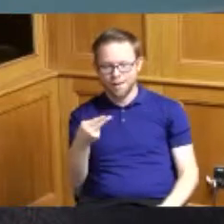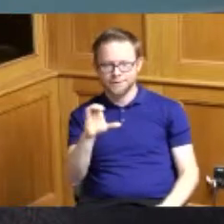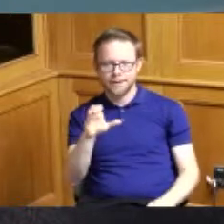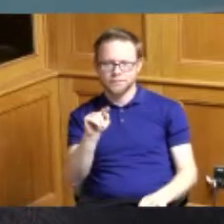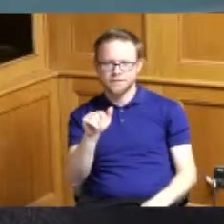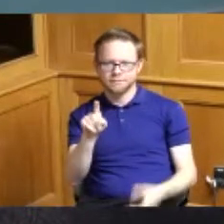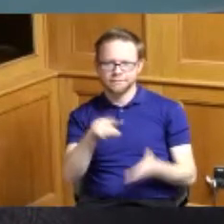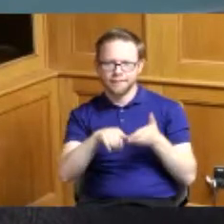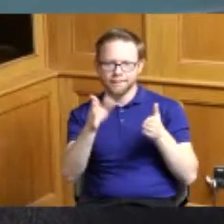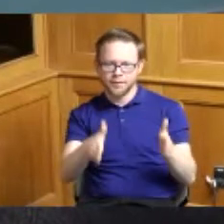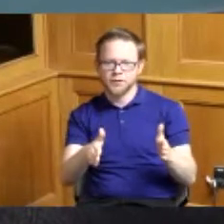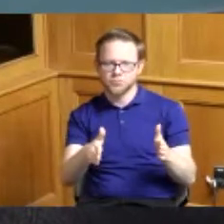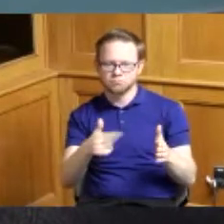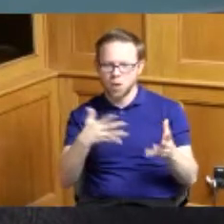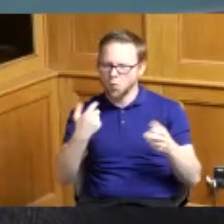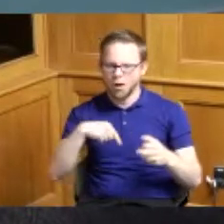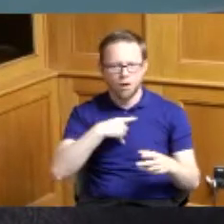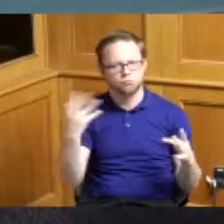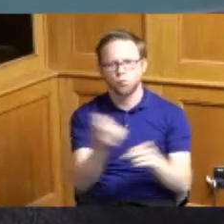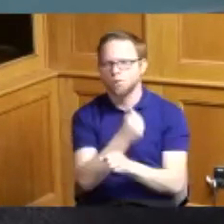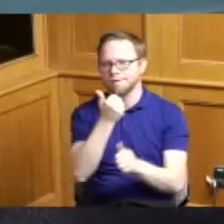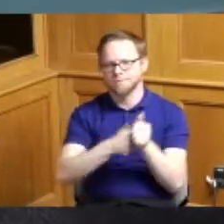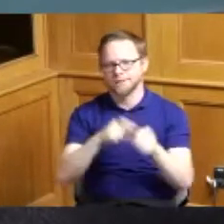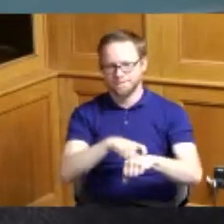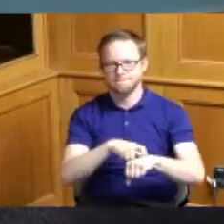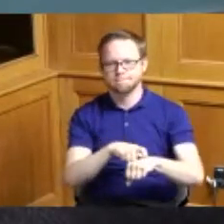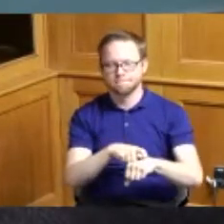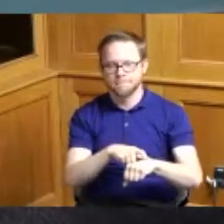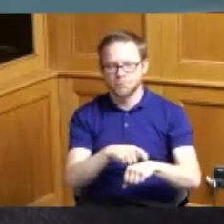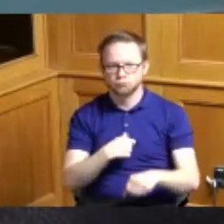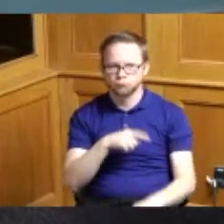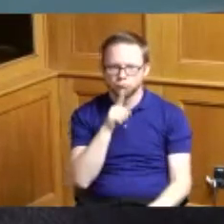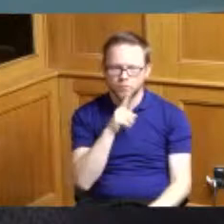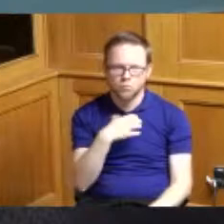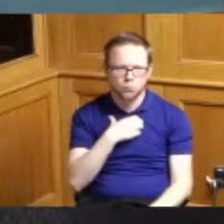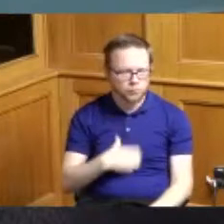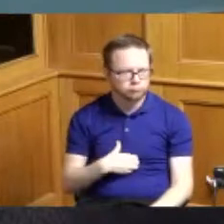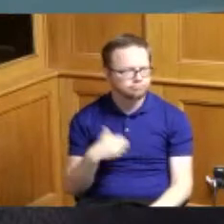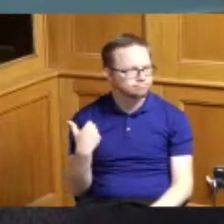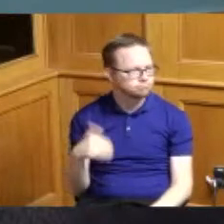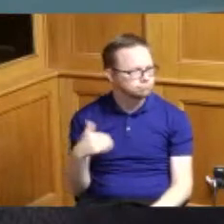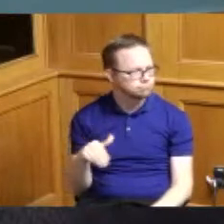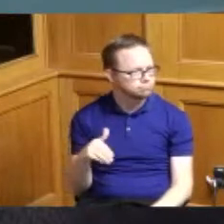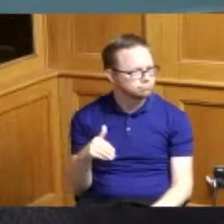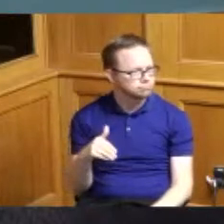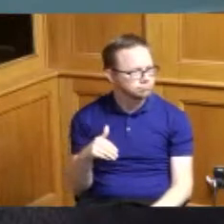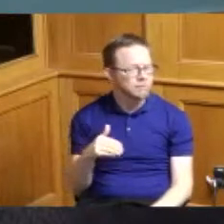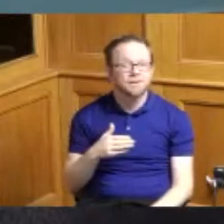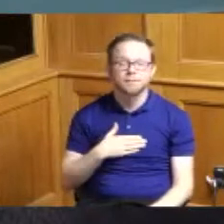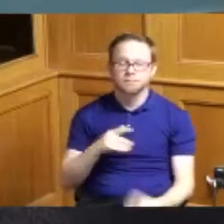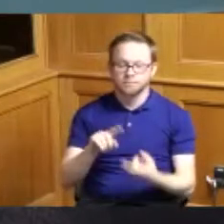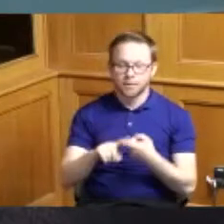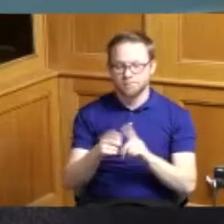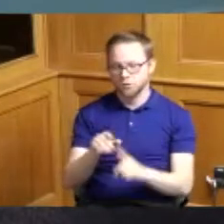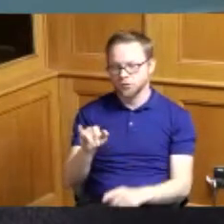and I want us to win every time I really wish and my good friend Jeff burns here I really wish that